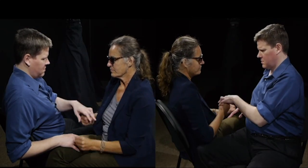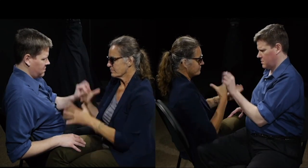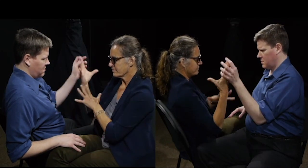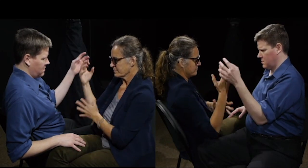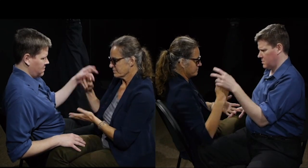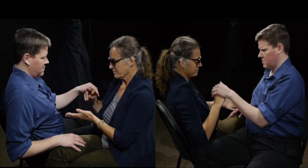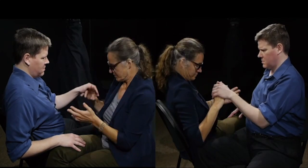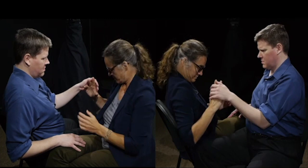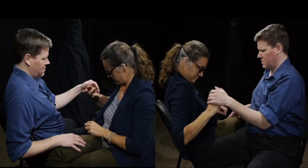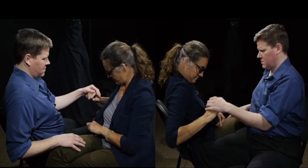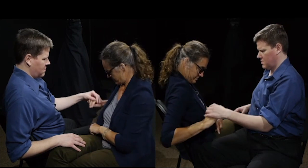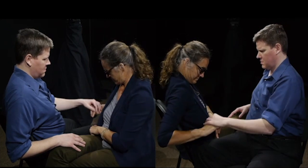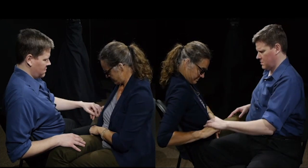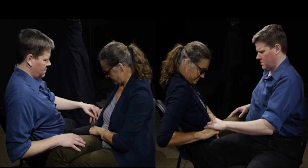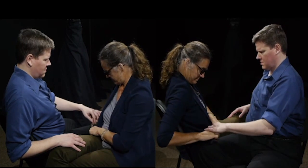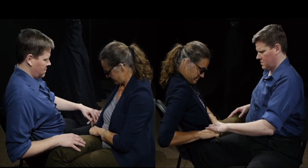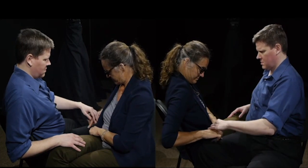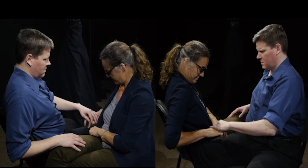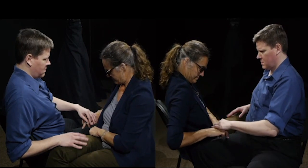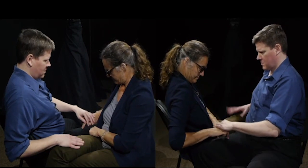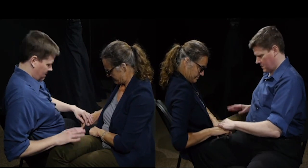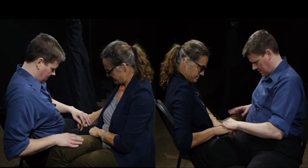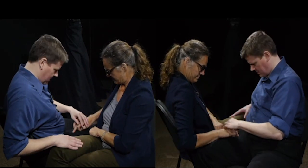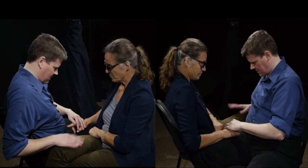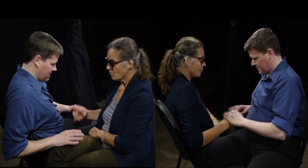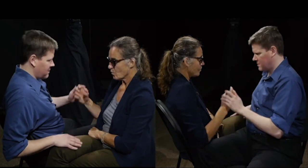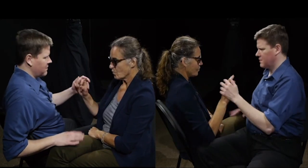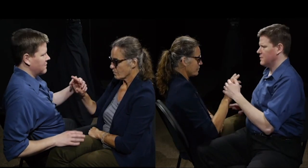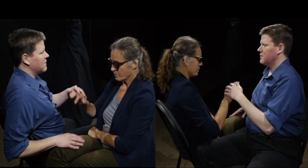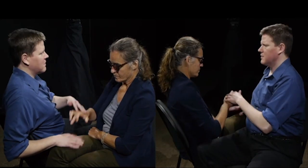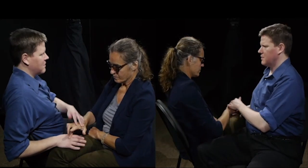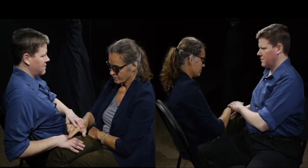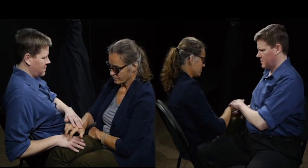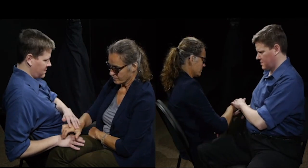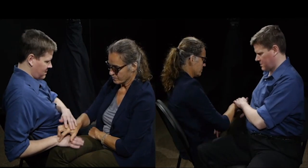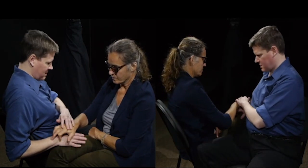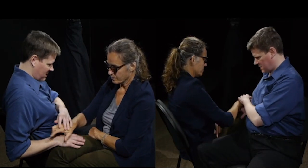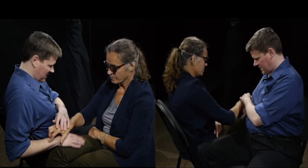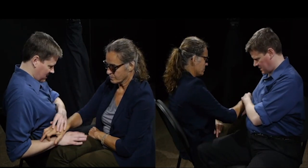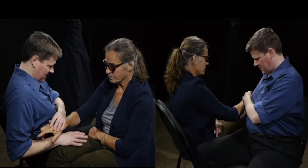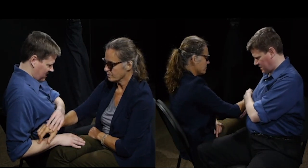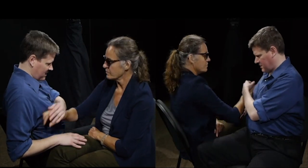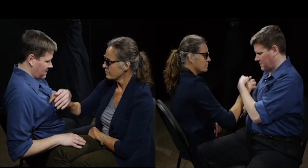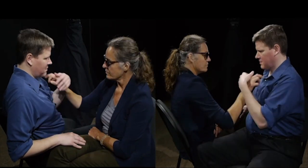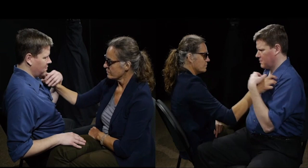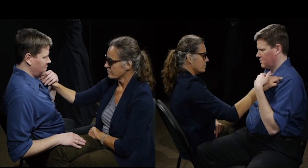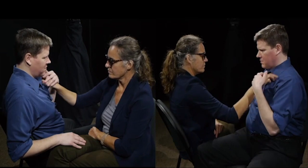walking in contact space along the leg, forearm, or chest. This sign can take place in many locations and can be modulated